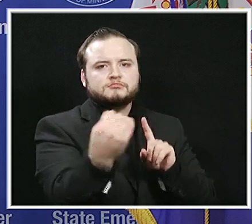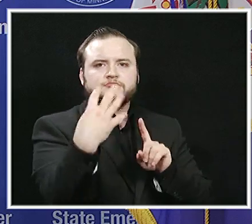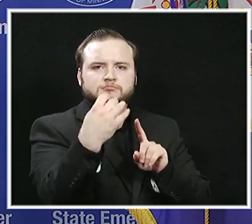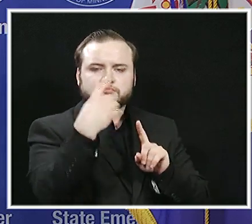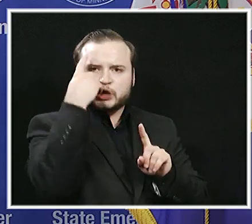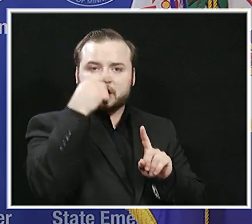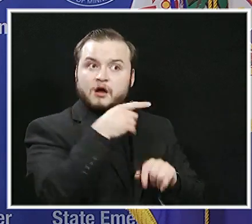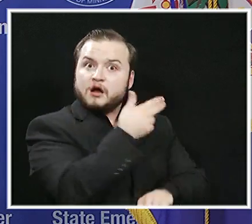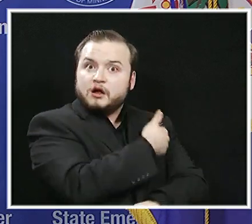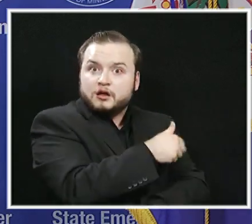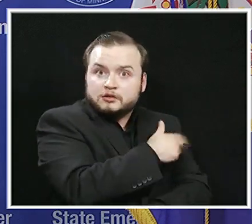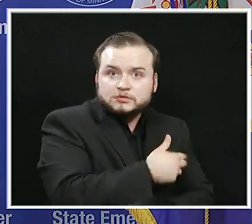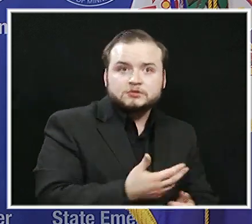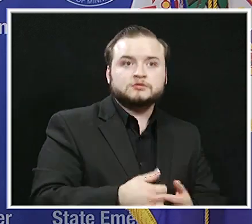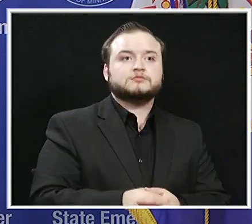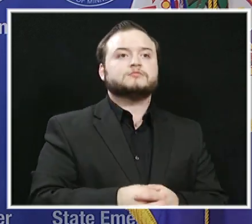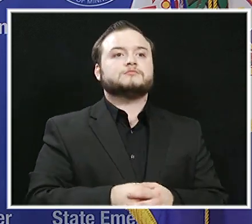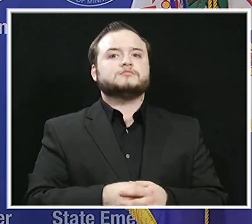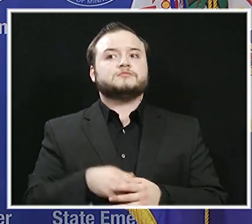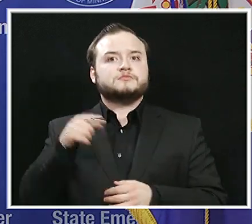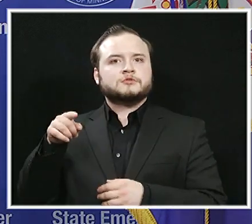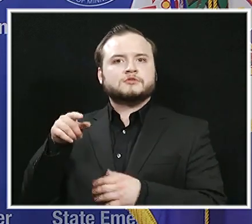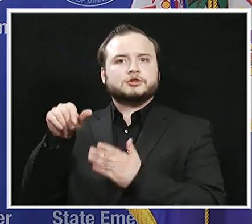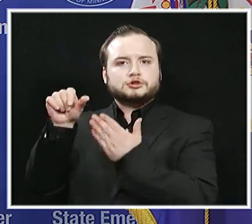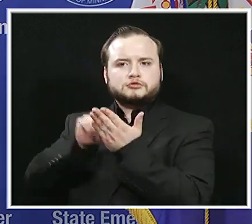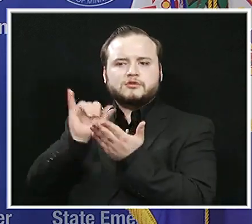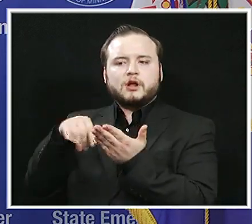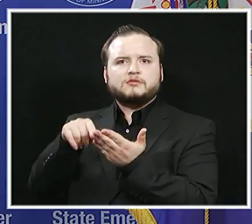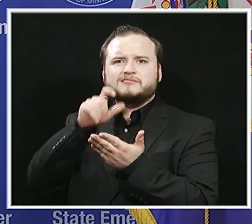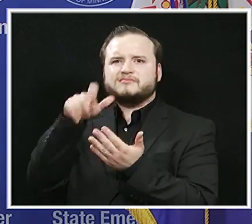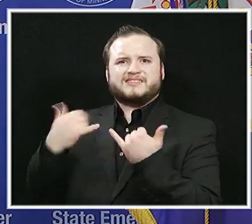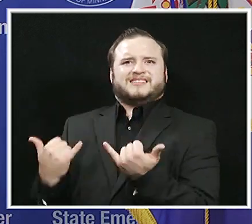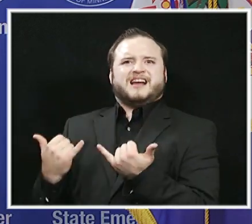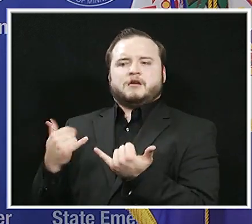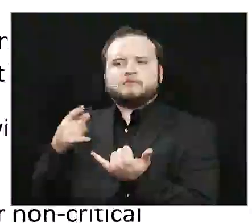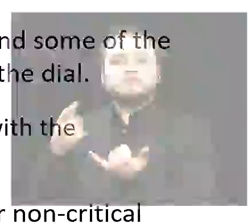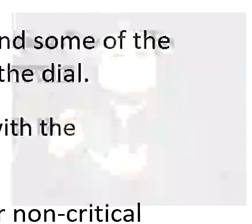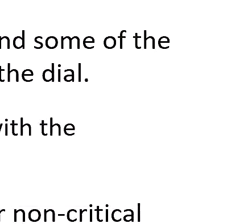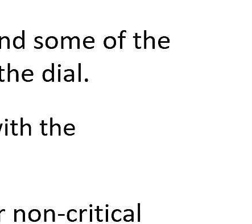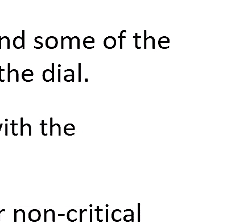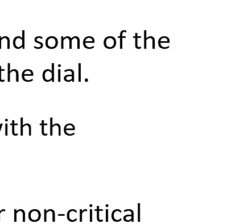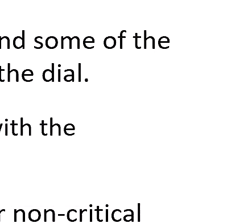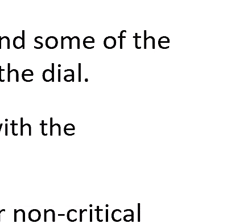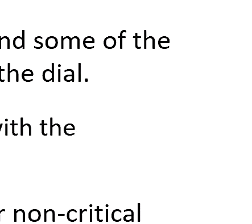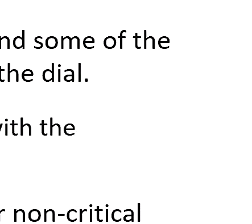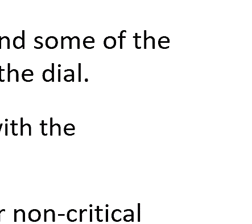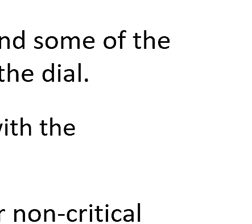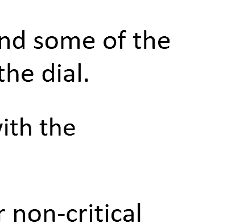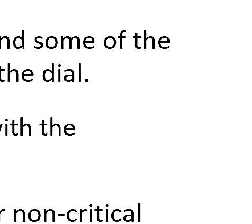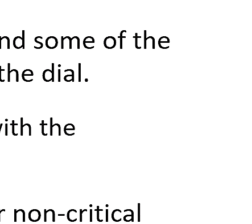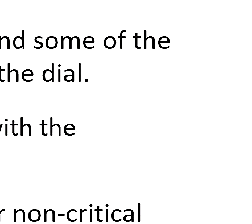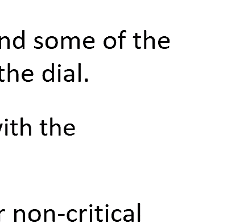on this, to get folks to be able to get online. The hospitals, the elective surgery, the doctors,